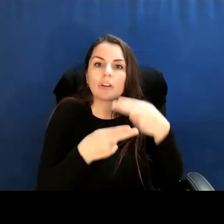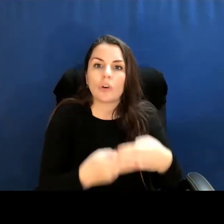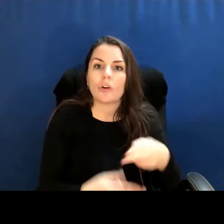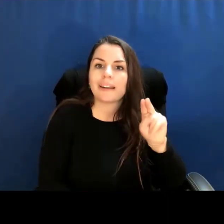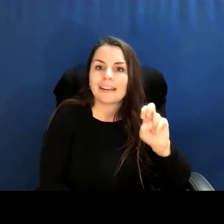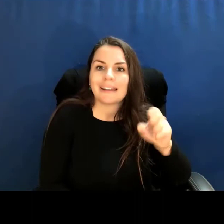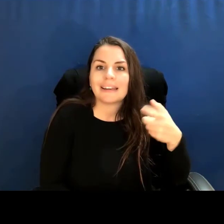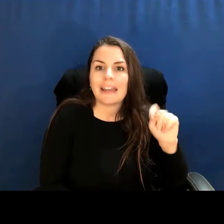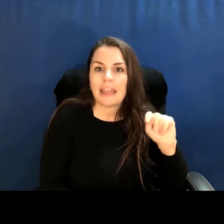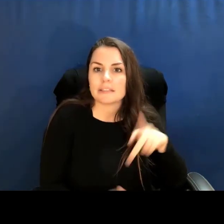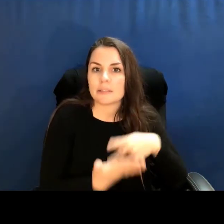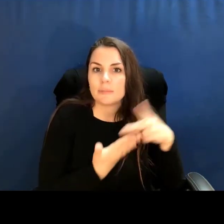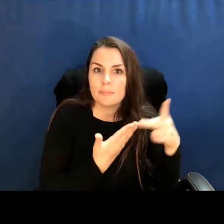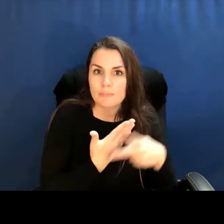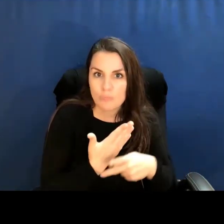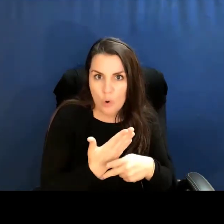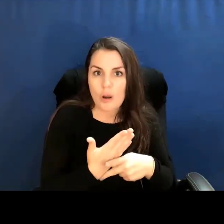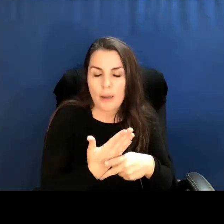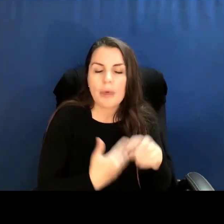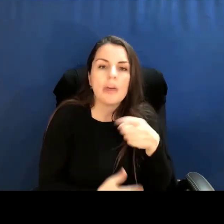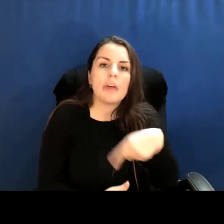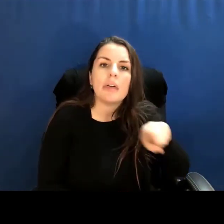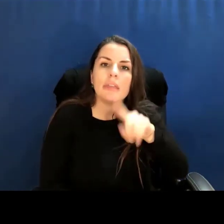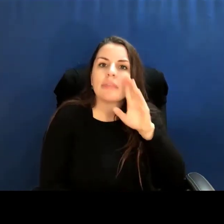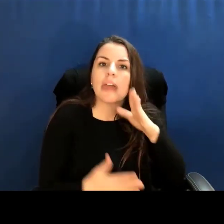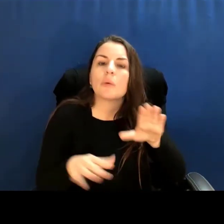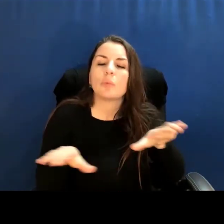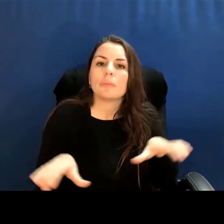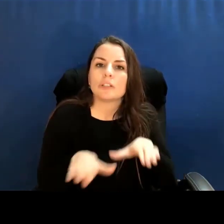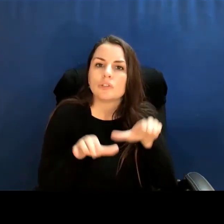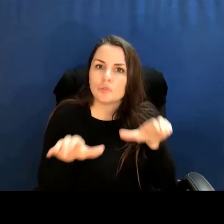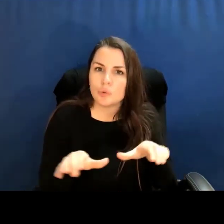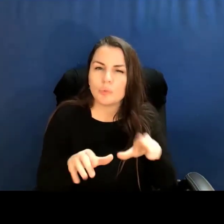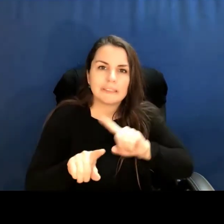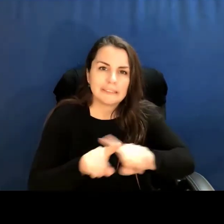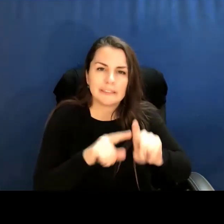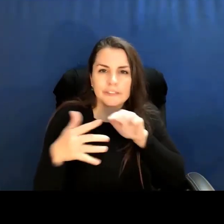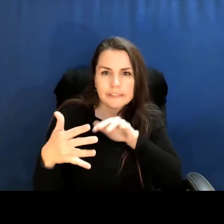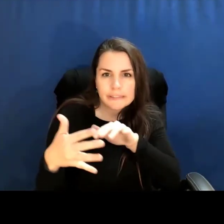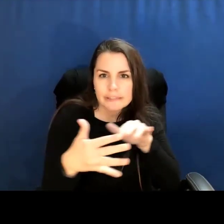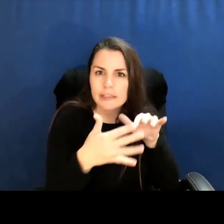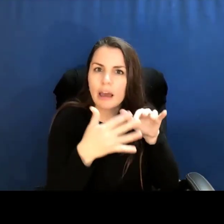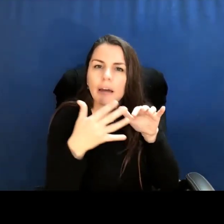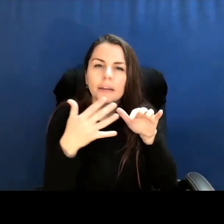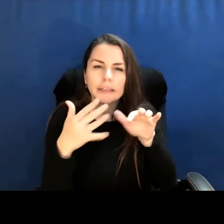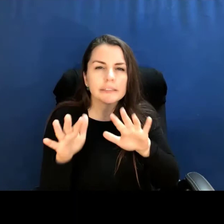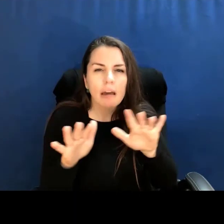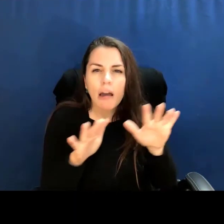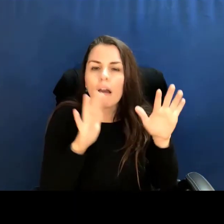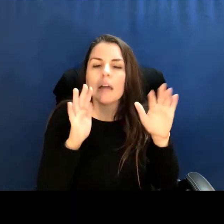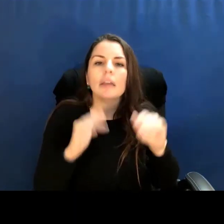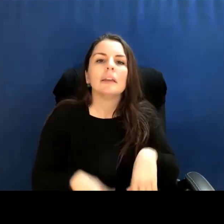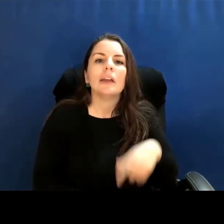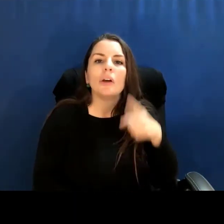where they will do IND-inhibiting studies or PK/PD studies, and all of these studies even for academics.